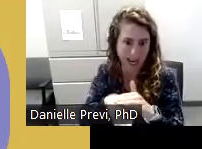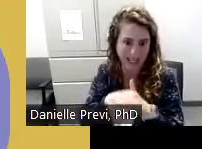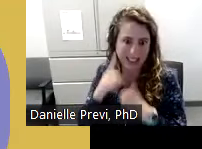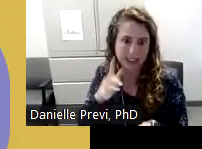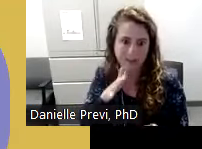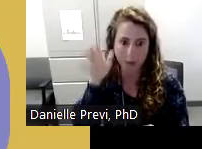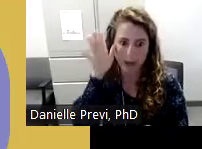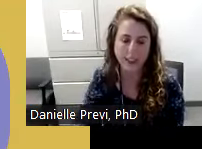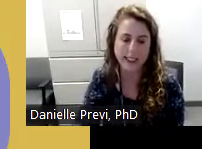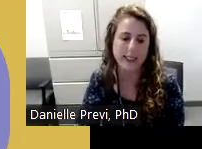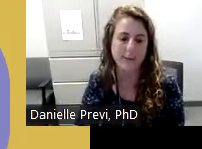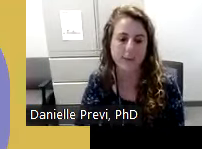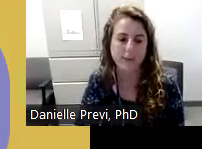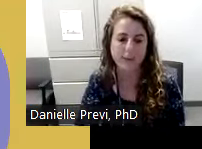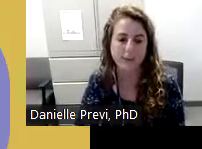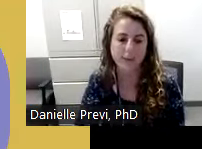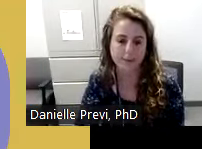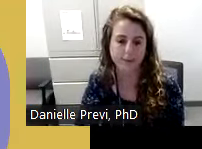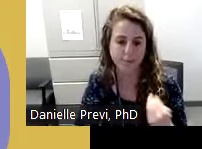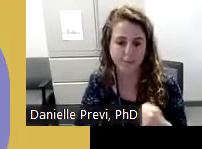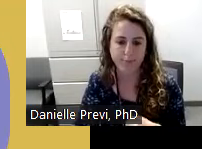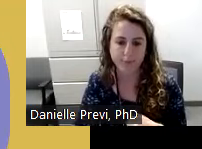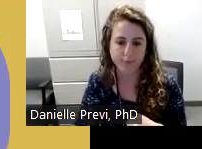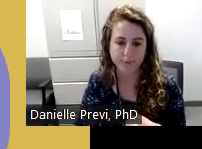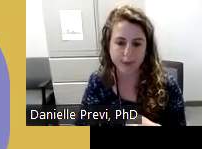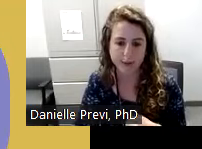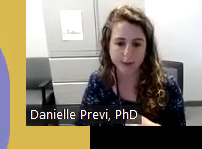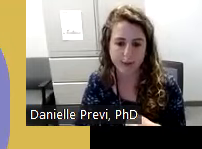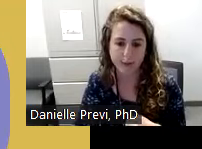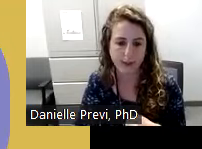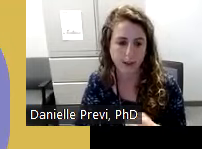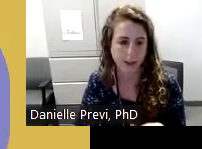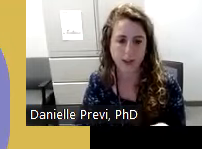in our clinic because of the language access that we provide for the parents using ASL.